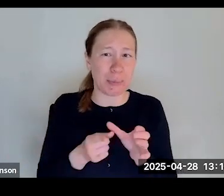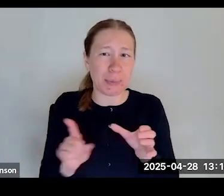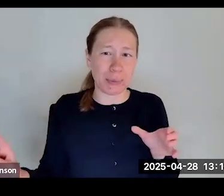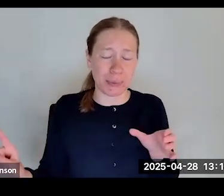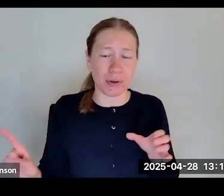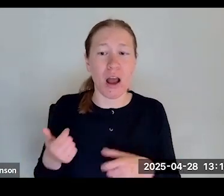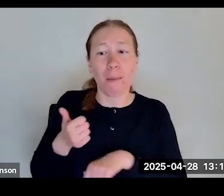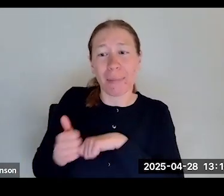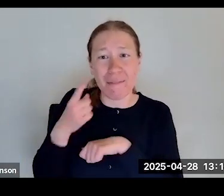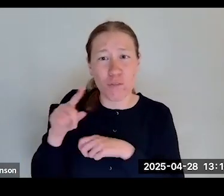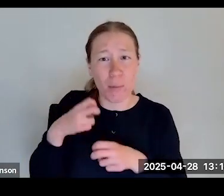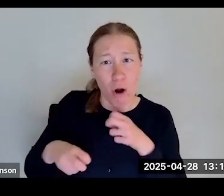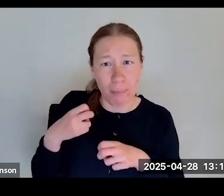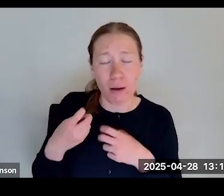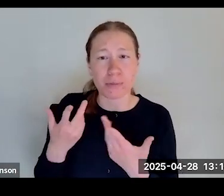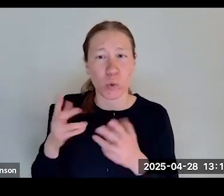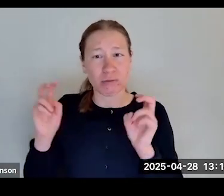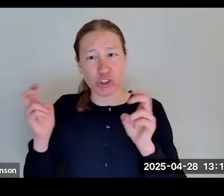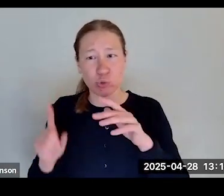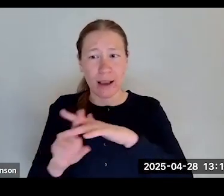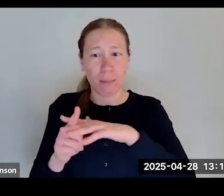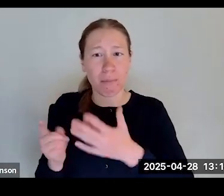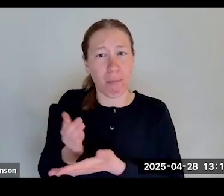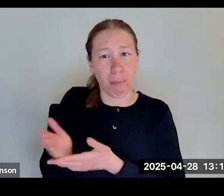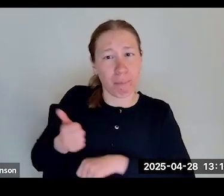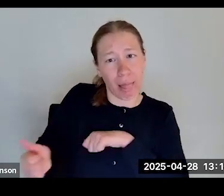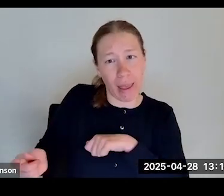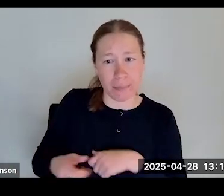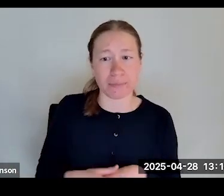Disclosure can result in conflicting feelings about self image.